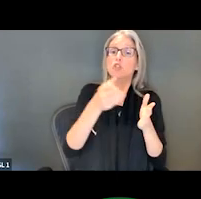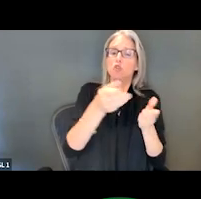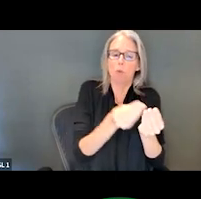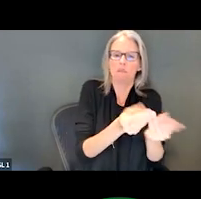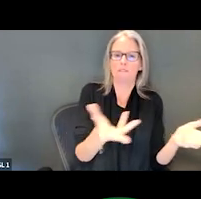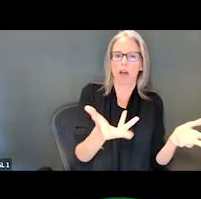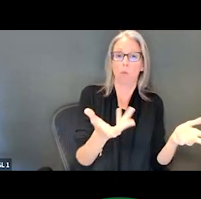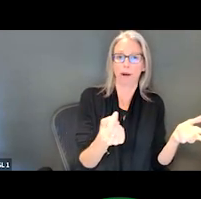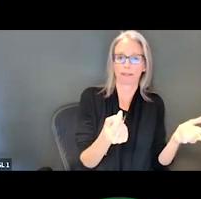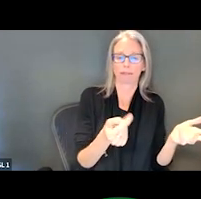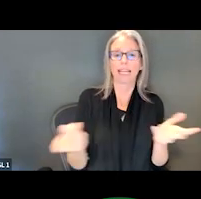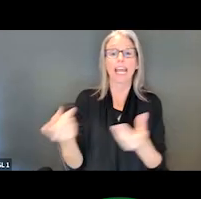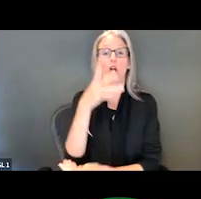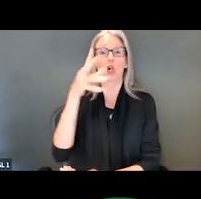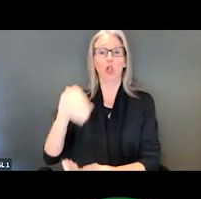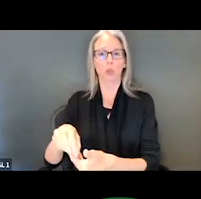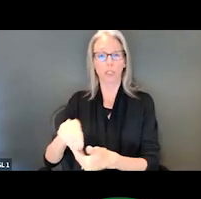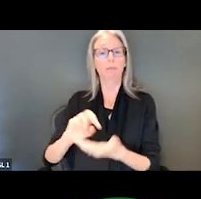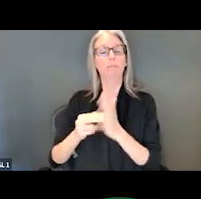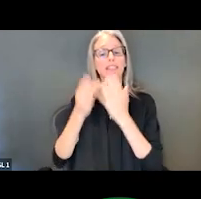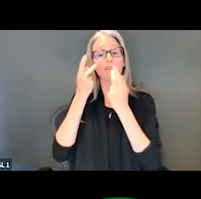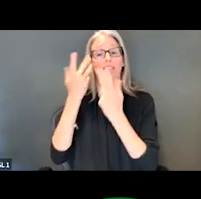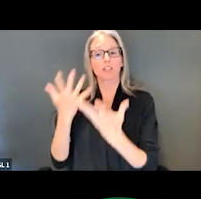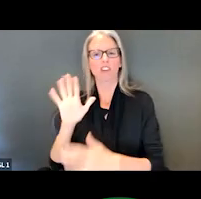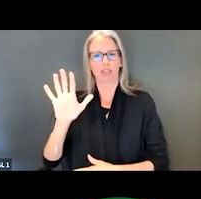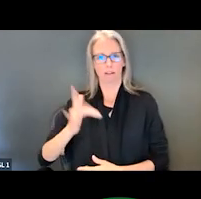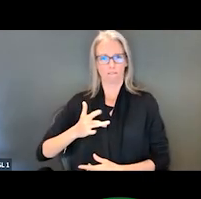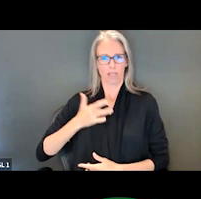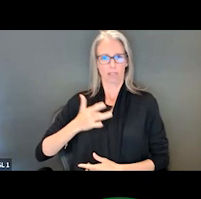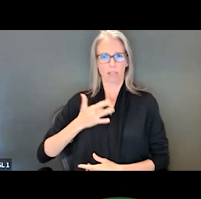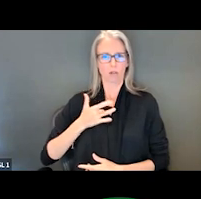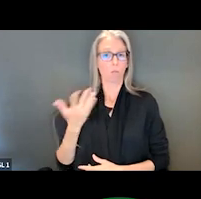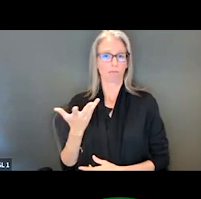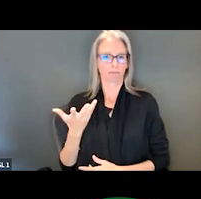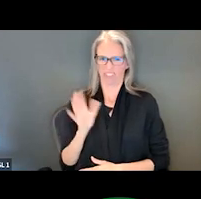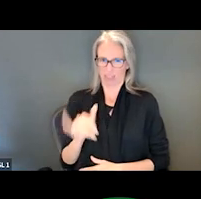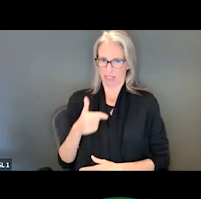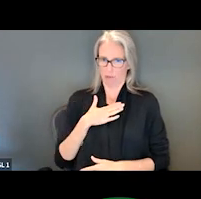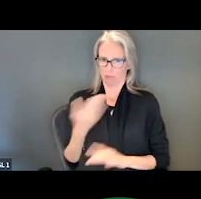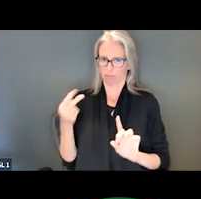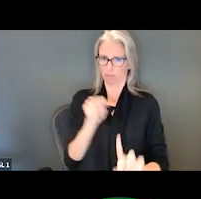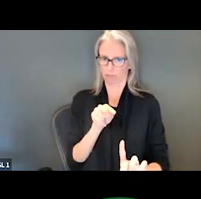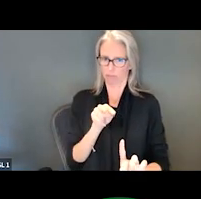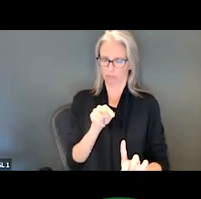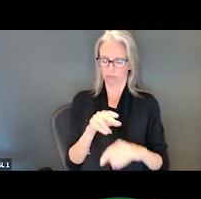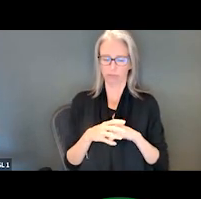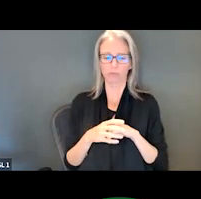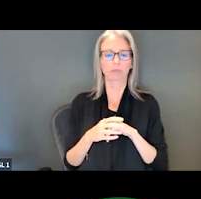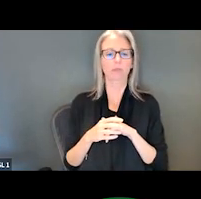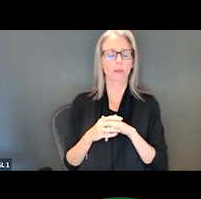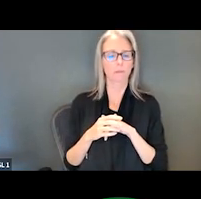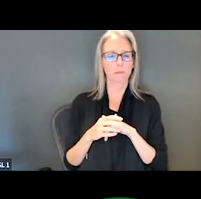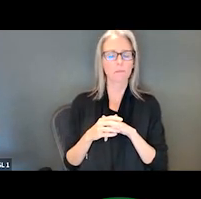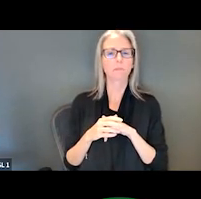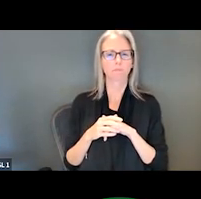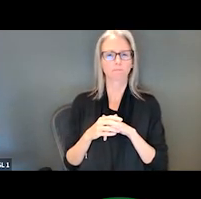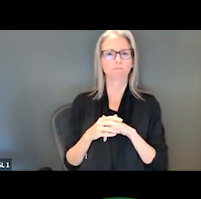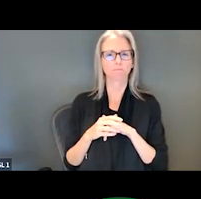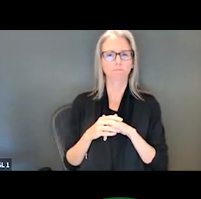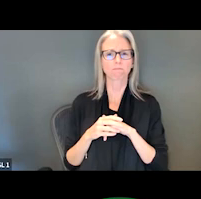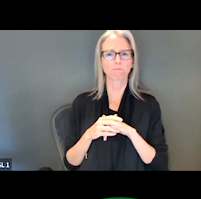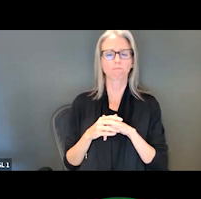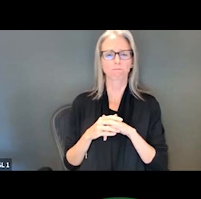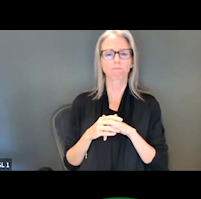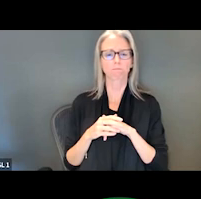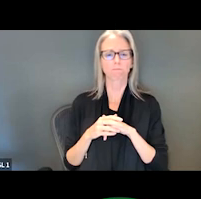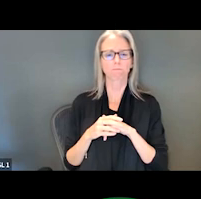Really what in order for visitors to feel included, I think that their. I think. I think